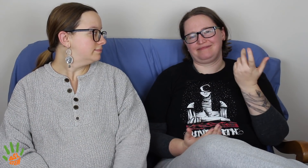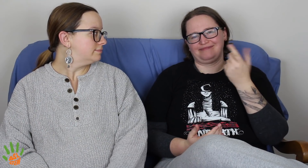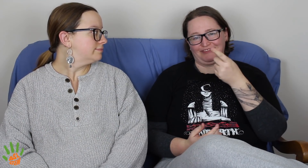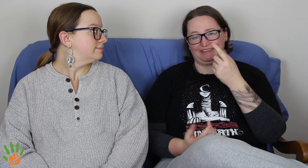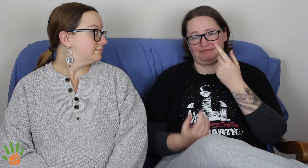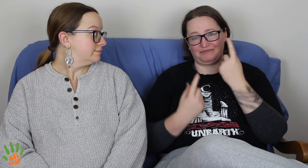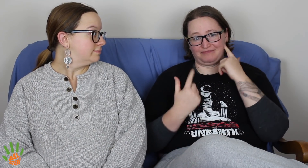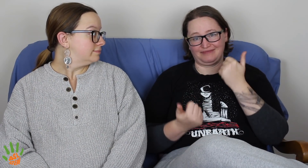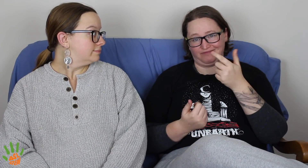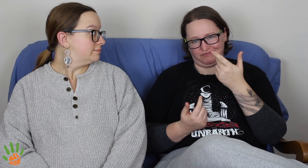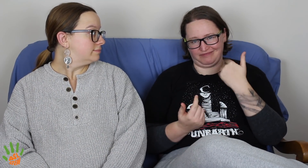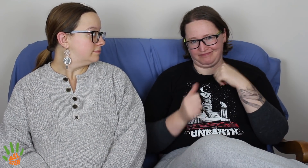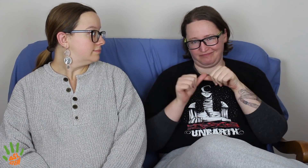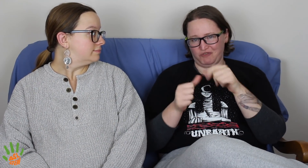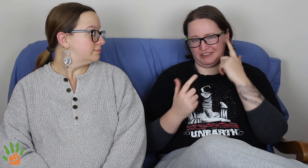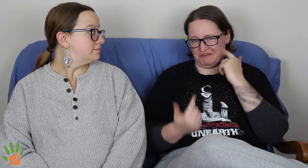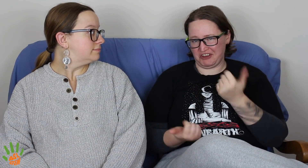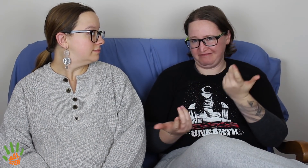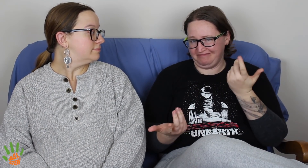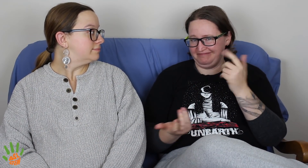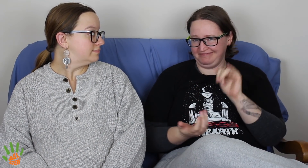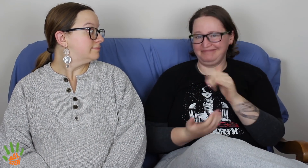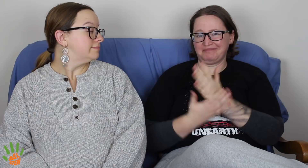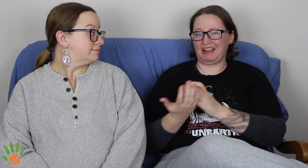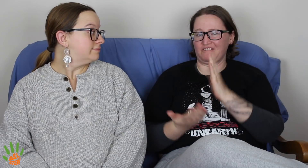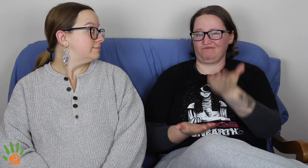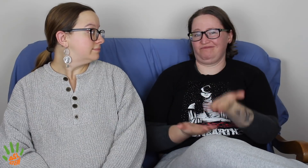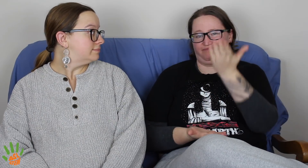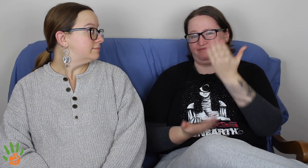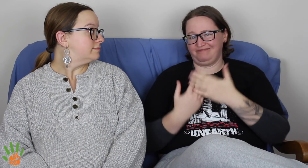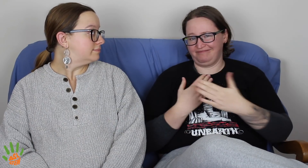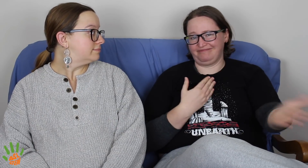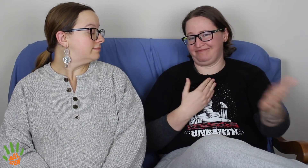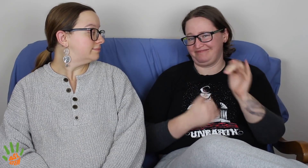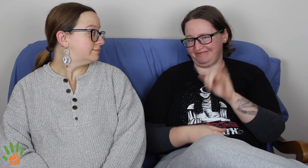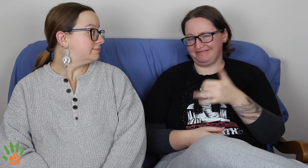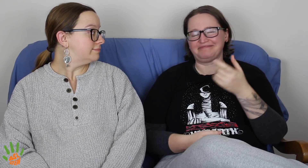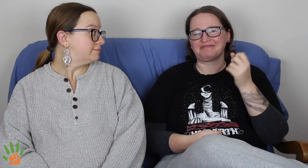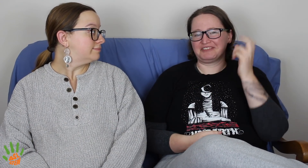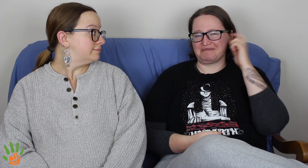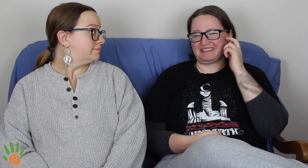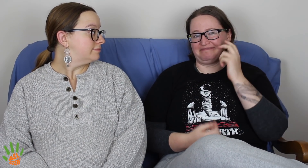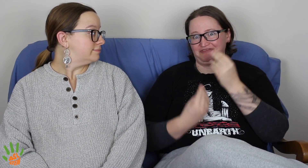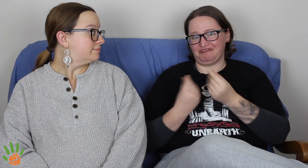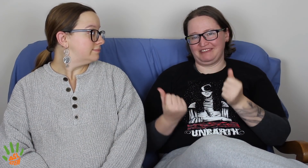It's just a tool. If you have hearing loss, you're gonna have hearing loss. That's just part of who you are for the rest of your life.